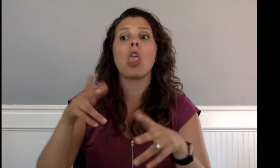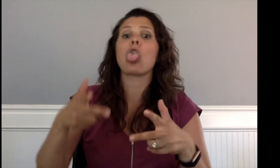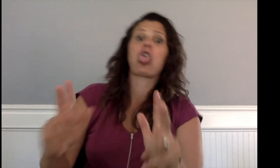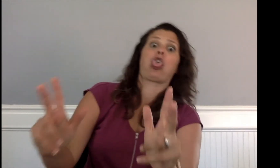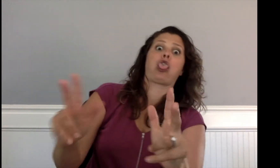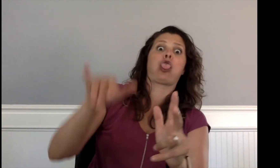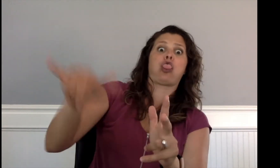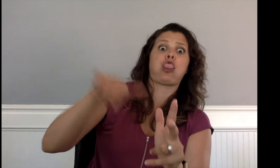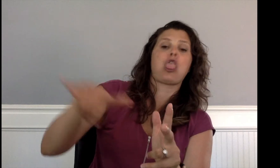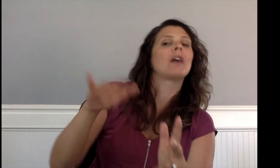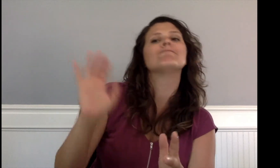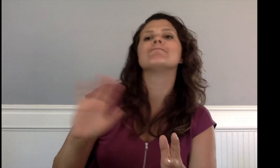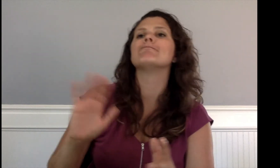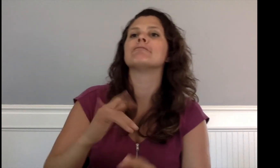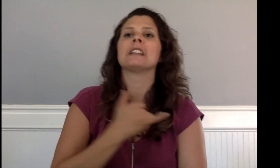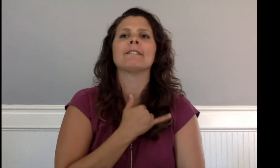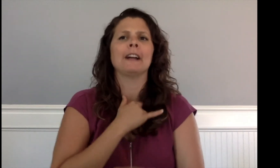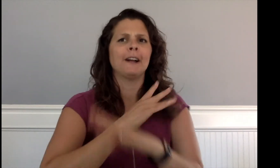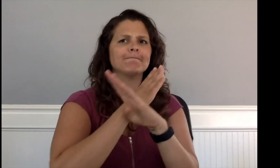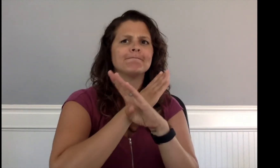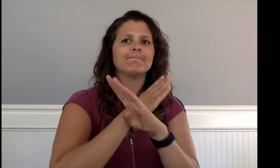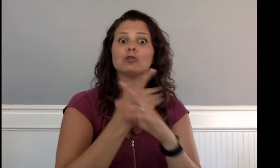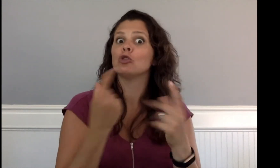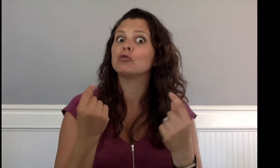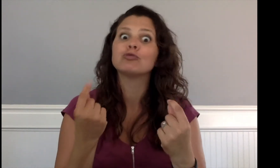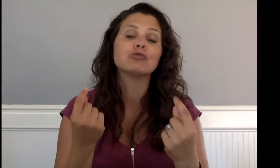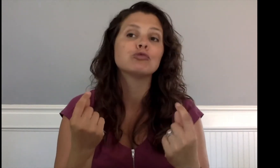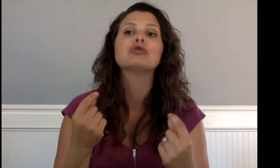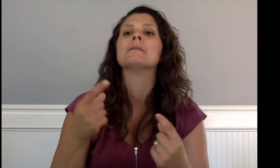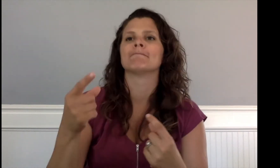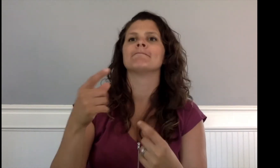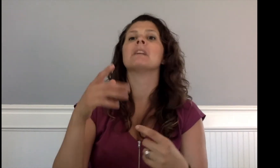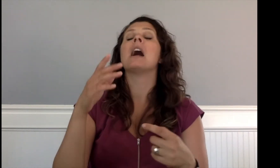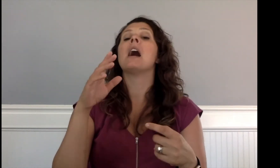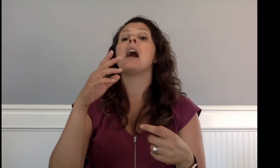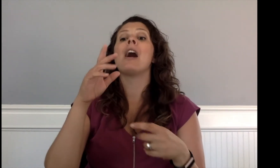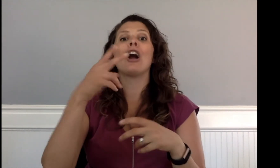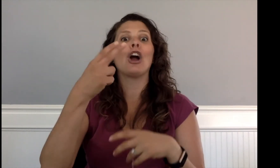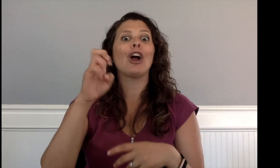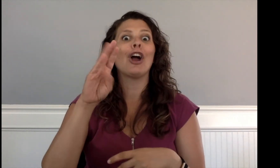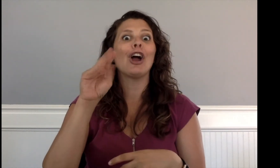out of their E-Z chair recliners- she didn't let